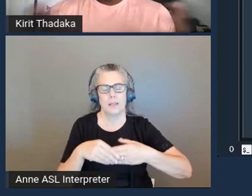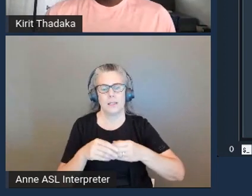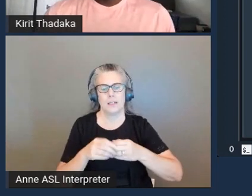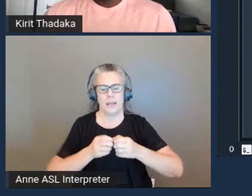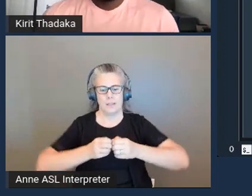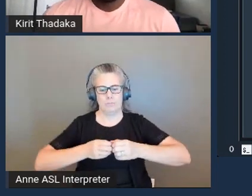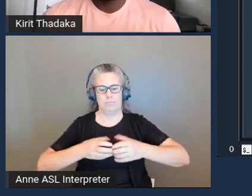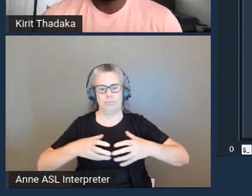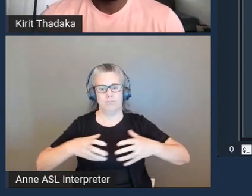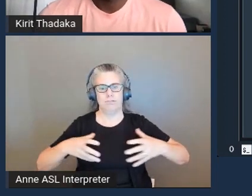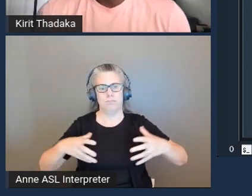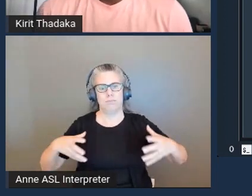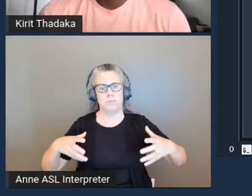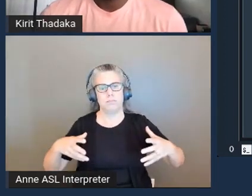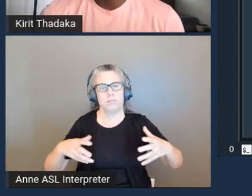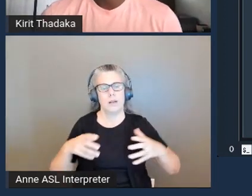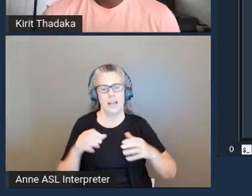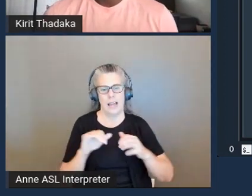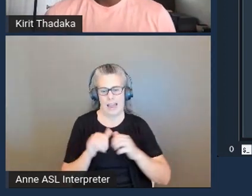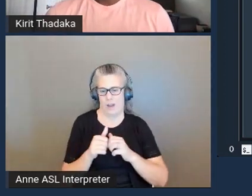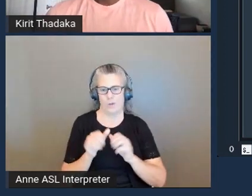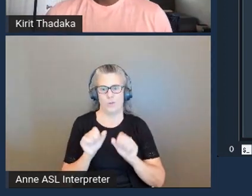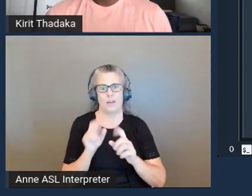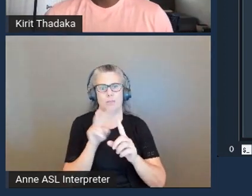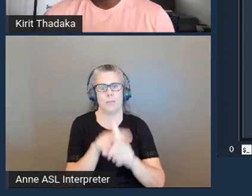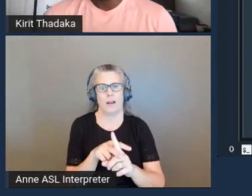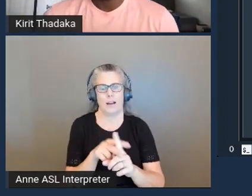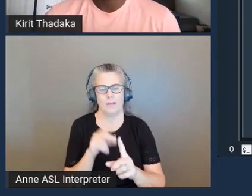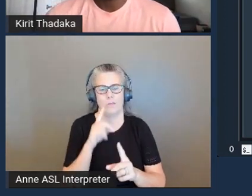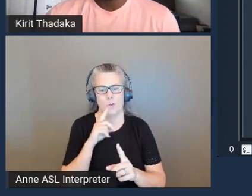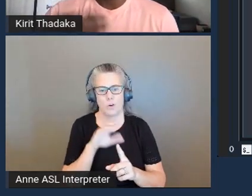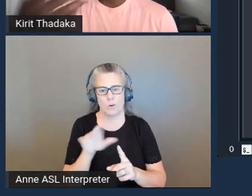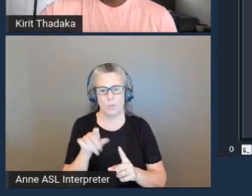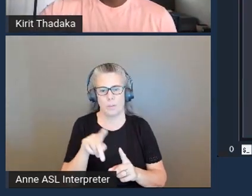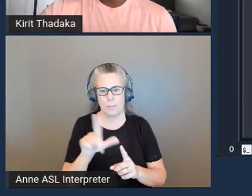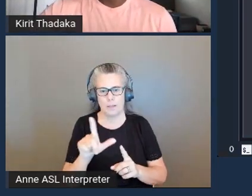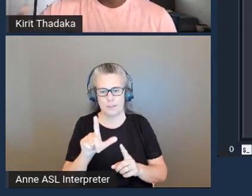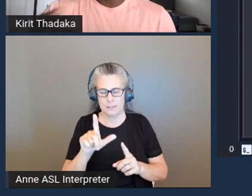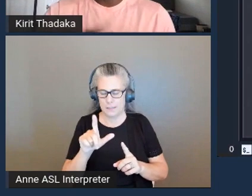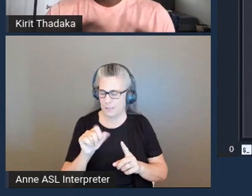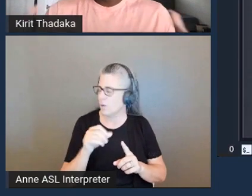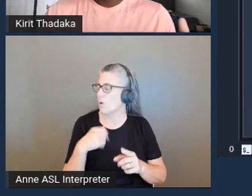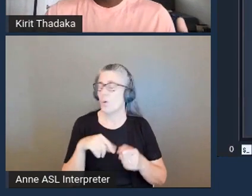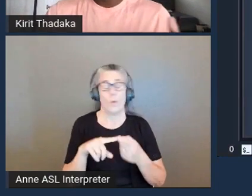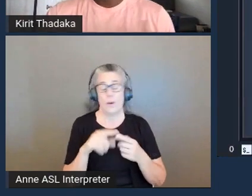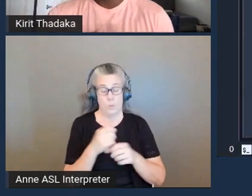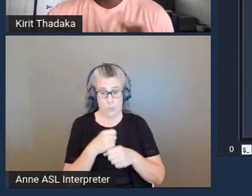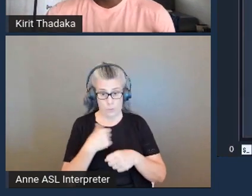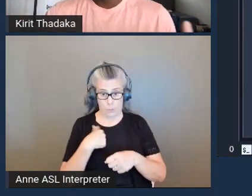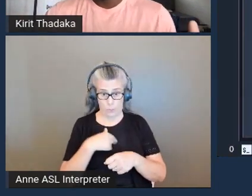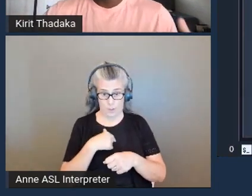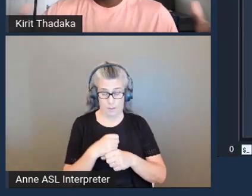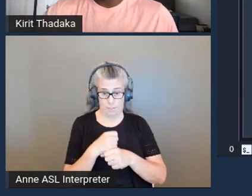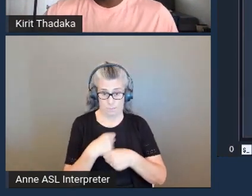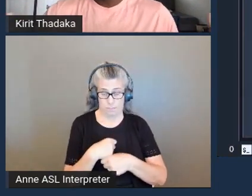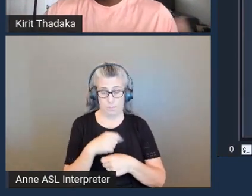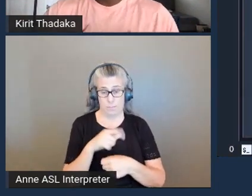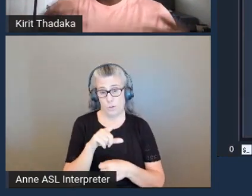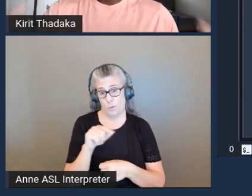So when we launched SageMaker Pipelines in re:Invent 2020, you were able to orchestrate machine learning jobs